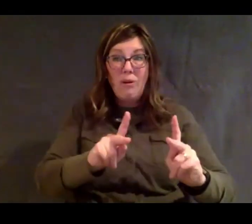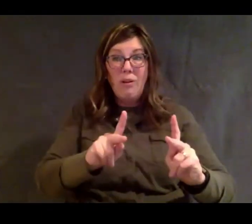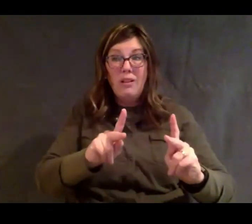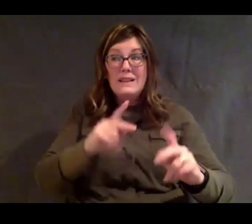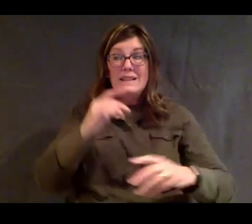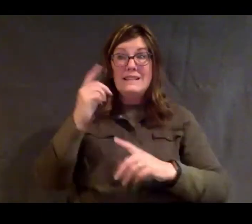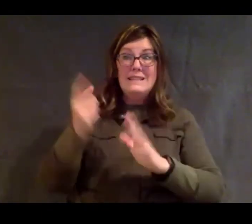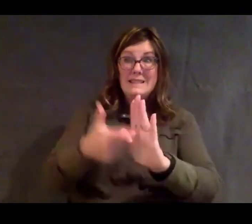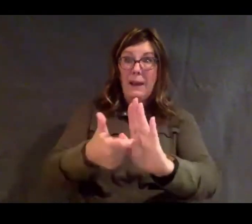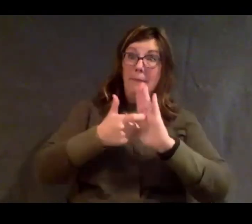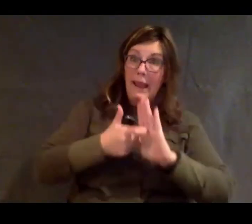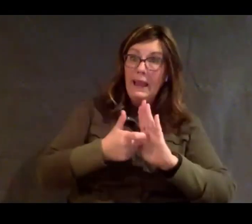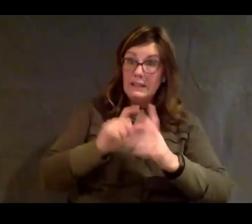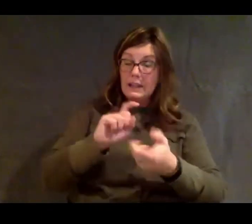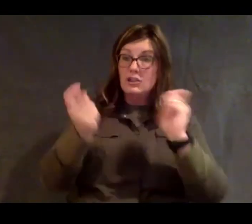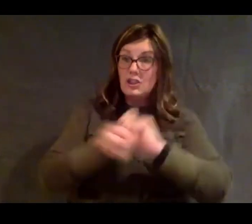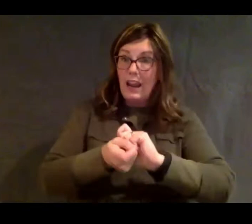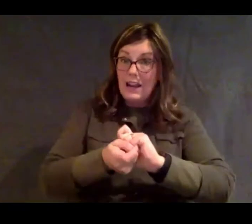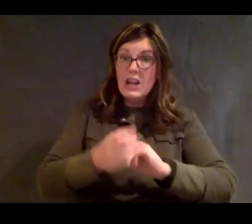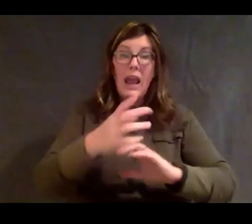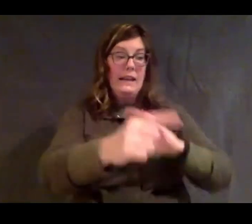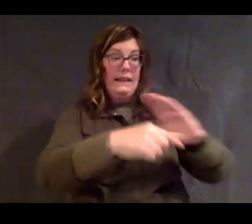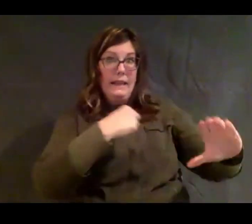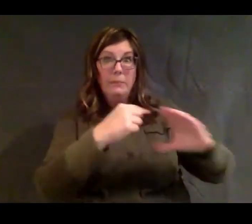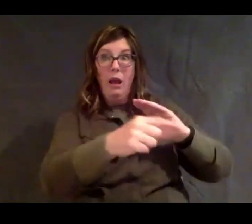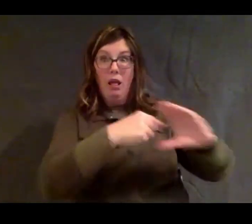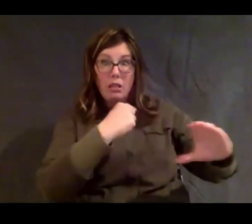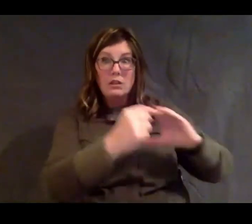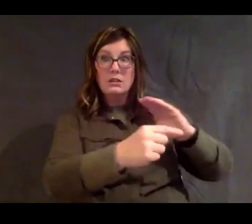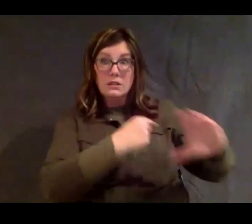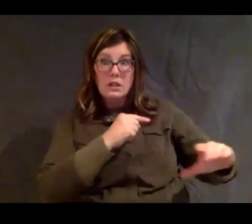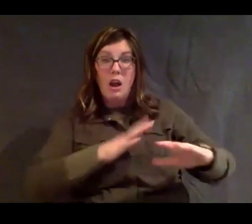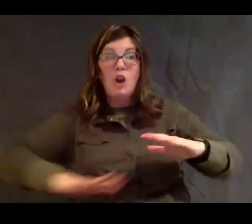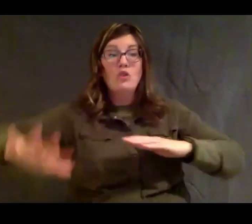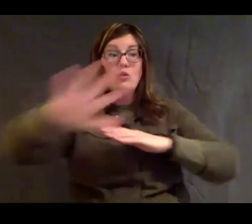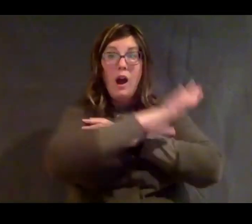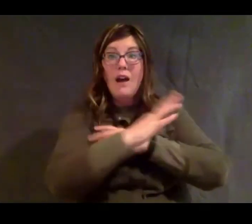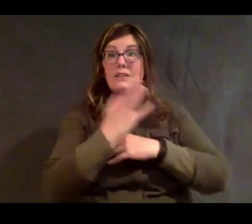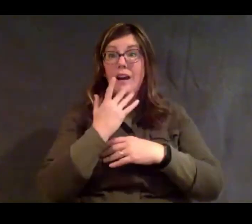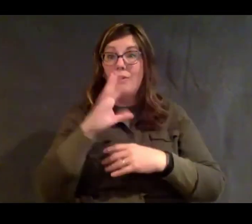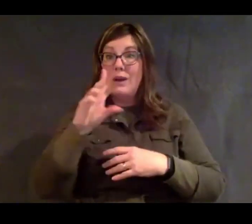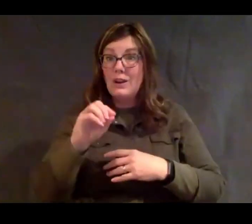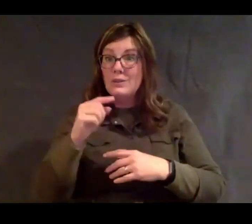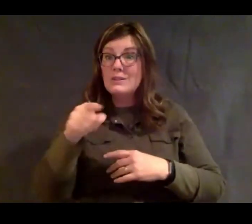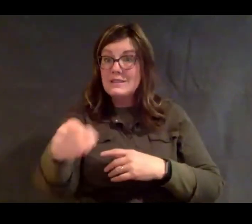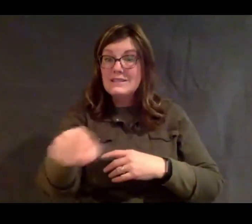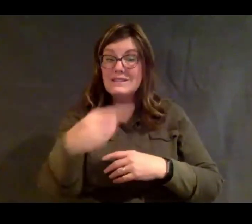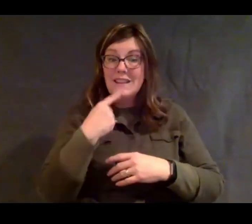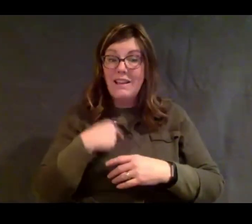you're getting emails from folks in your community across colorado telling you that they want change